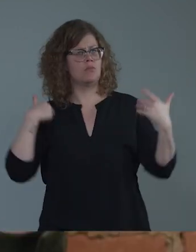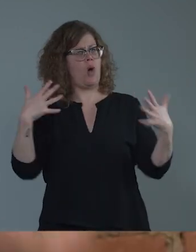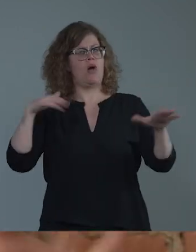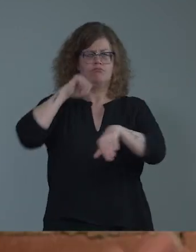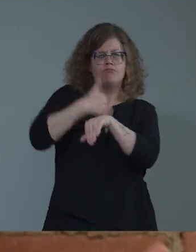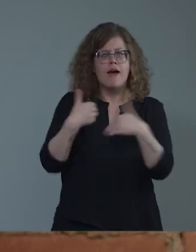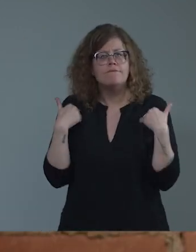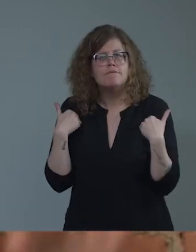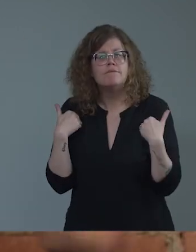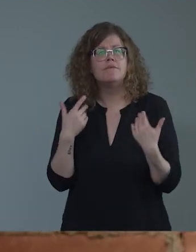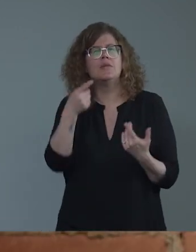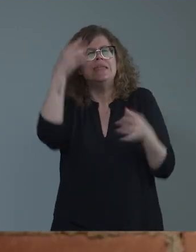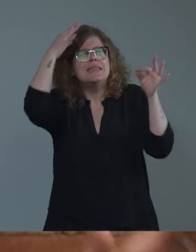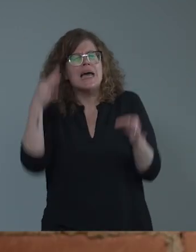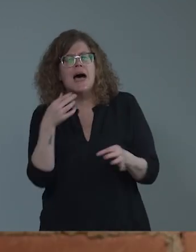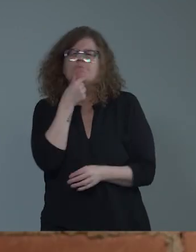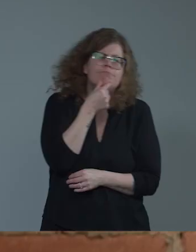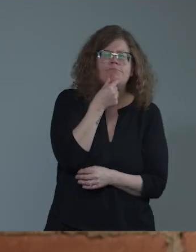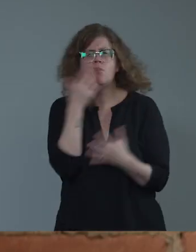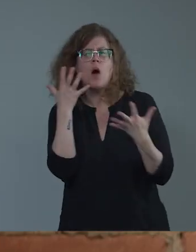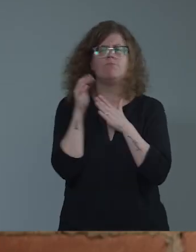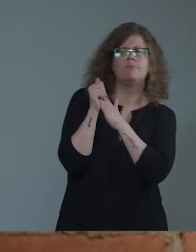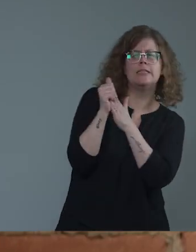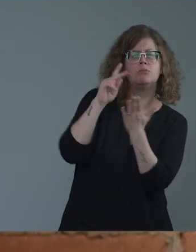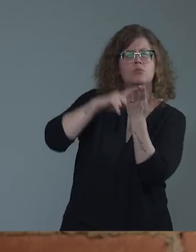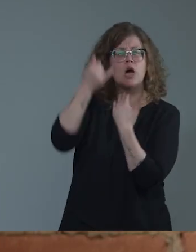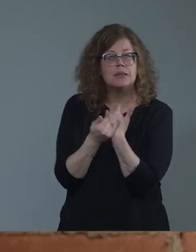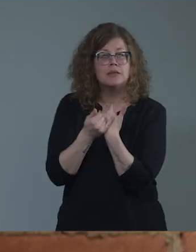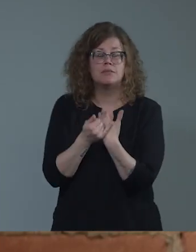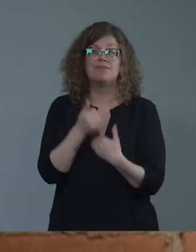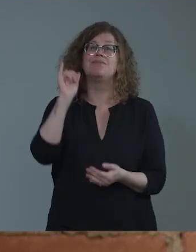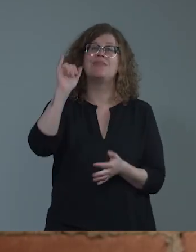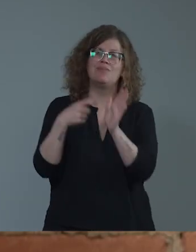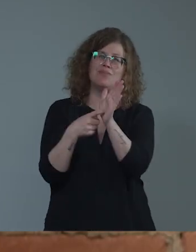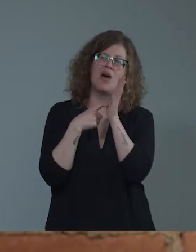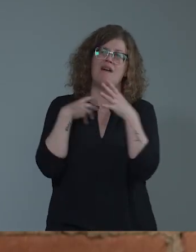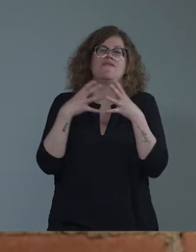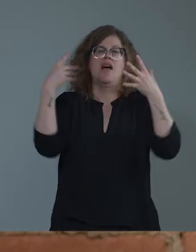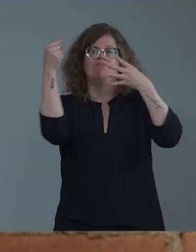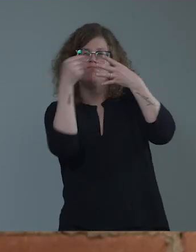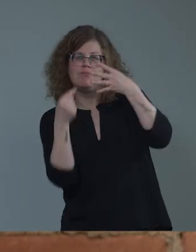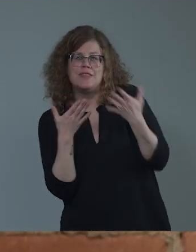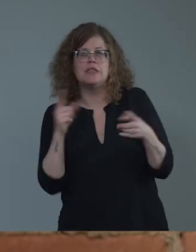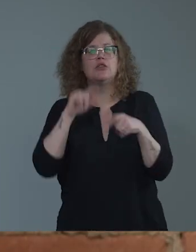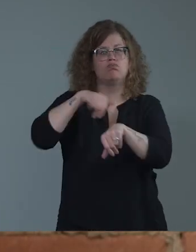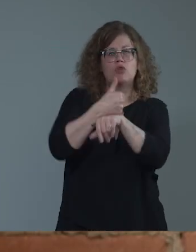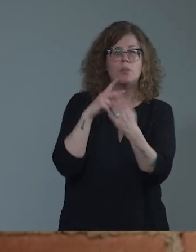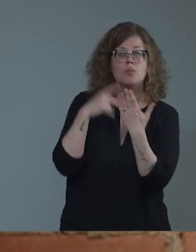We need a project manager who's going to oversee and supervise the project through every step, in every phase, making sure that all of those checkboxes are ticked.